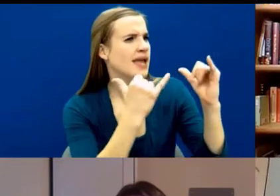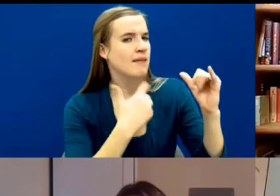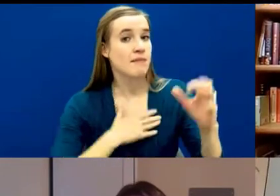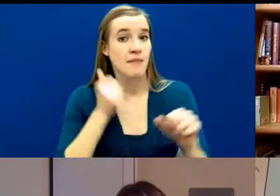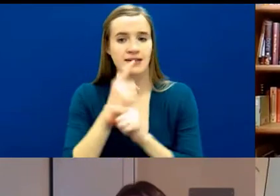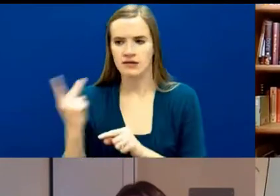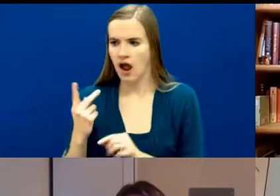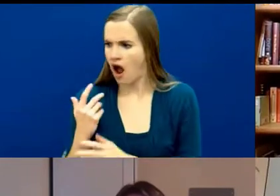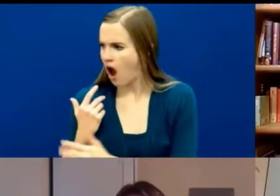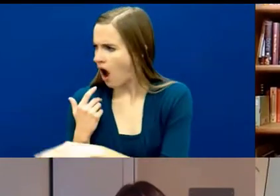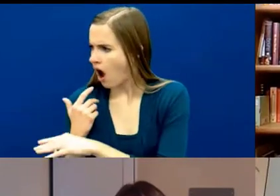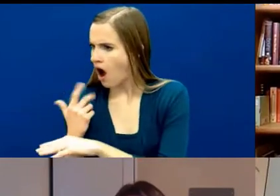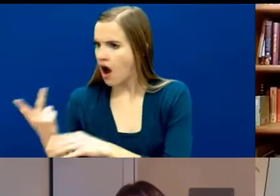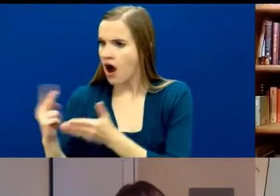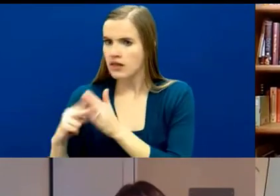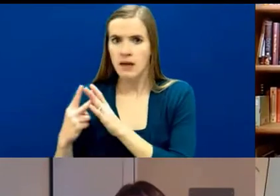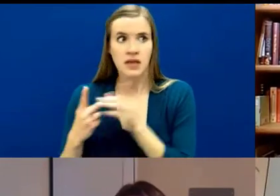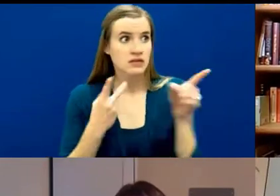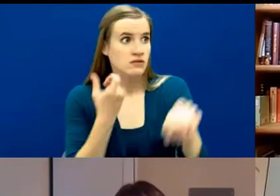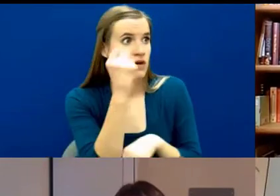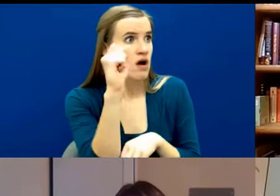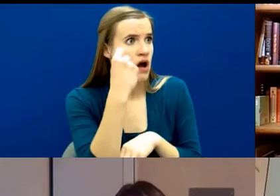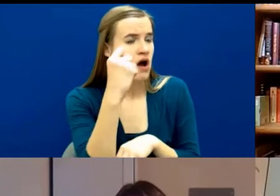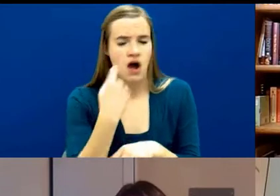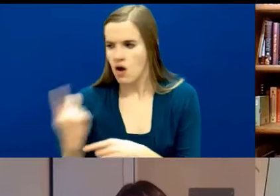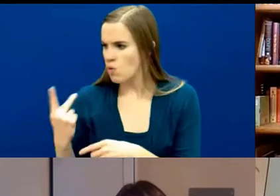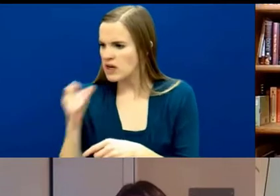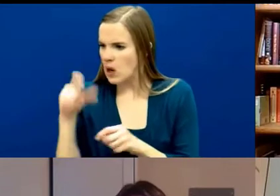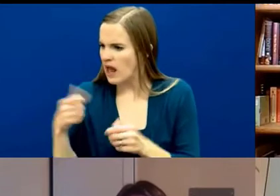separated from each other. This means that we can ride the same bus together,